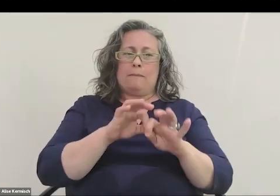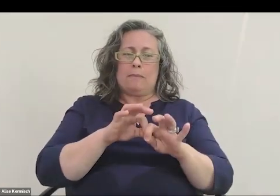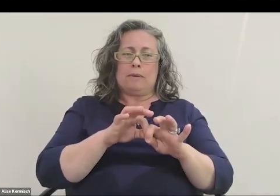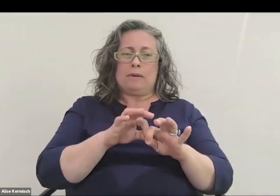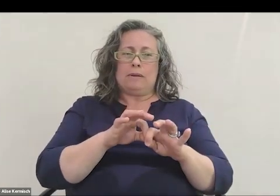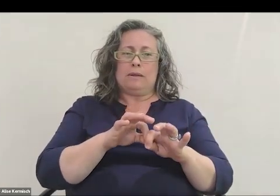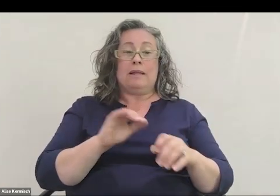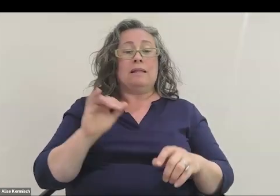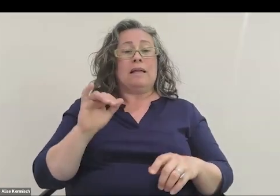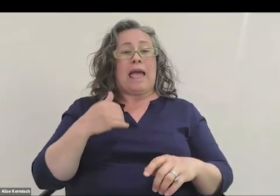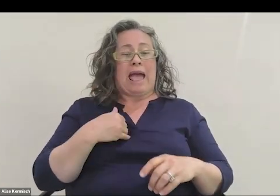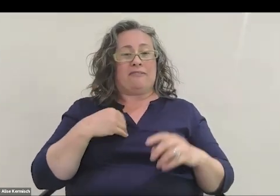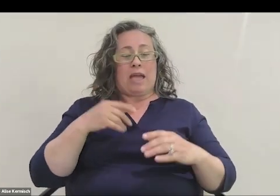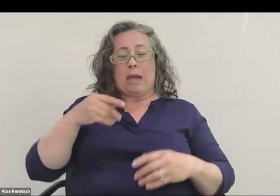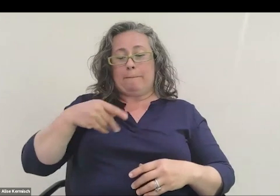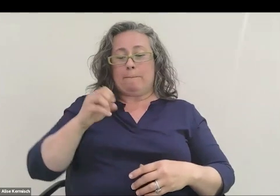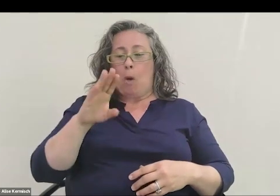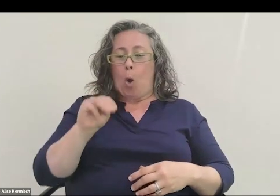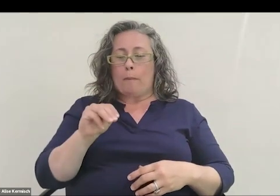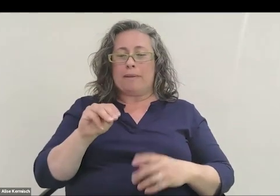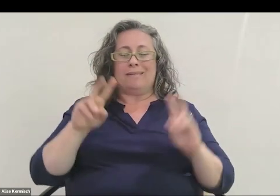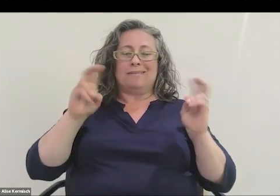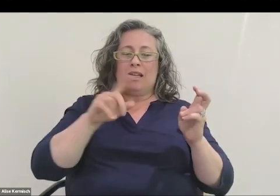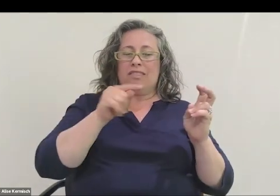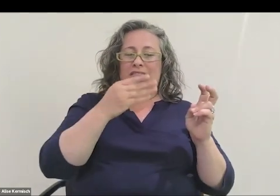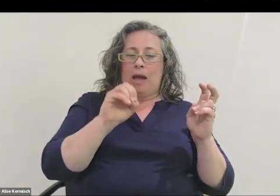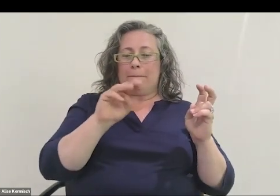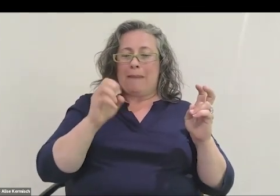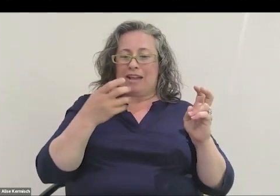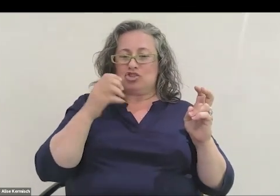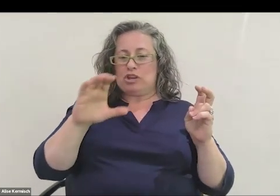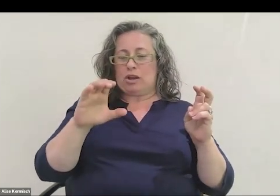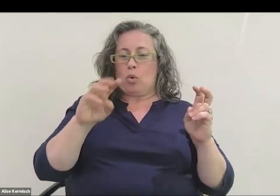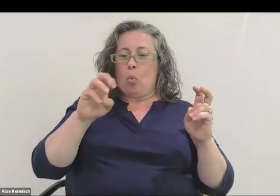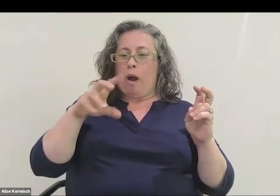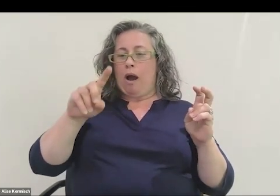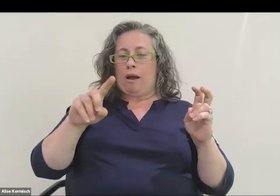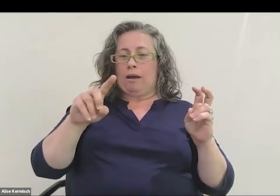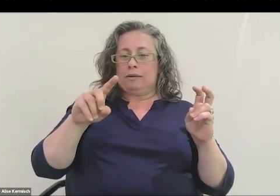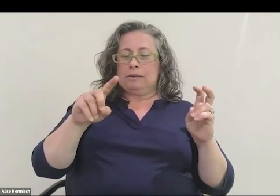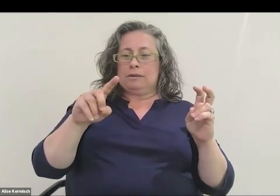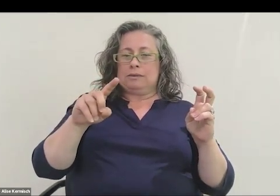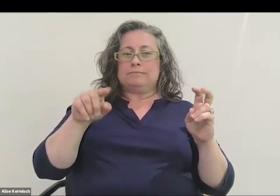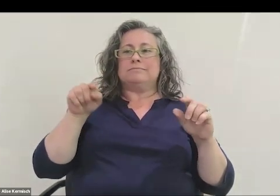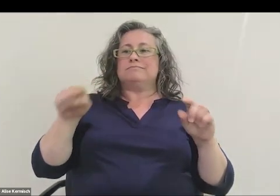by Lynn Manning, where he talks about when people gaze upon him, they think he's going to be